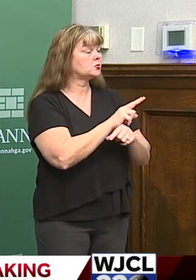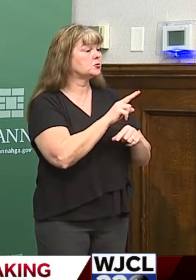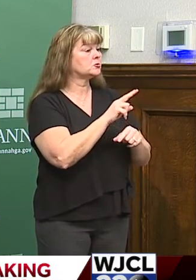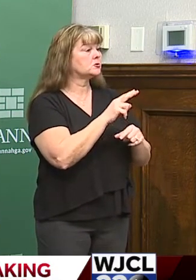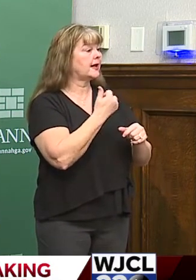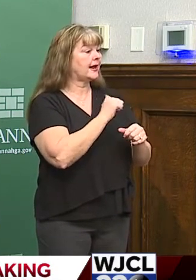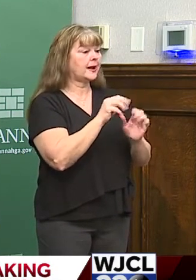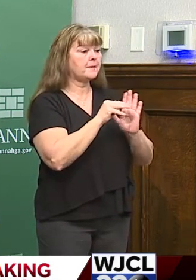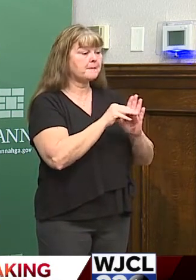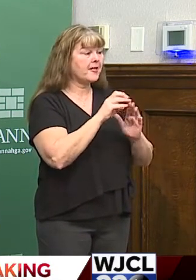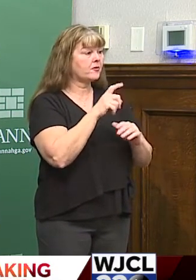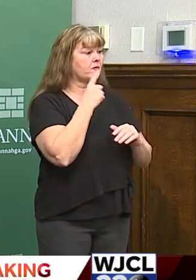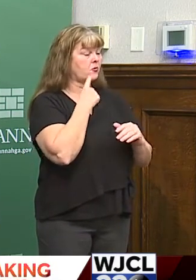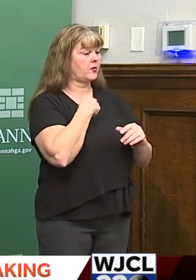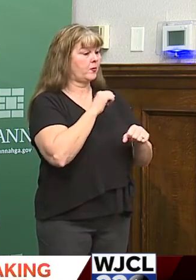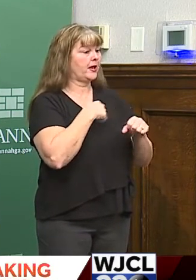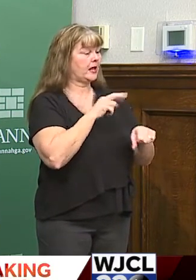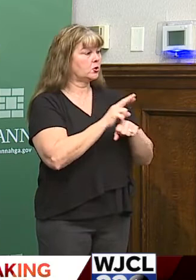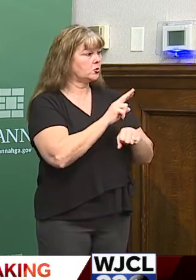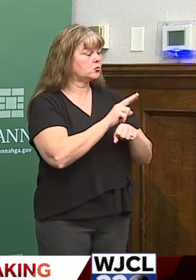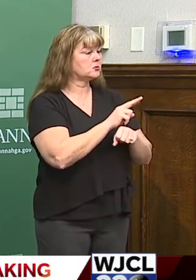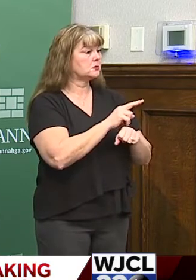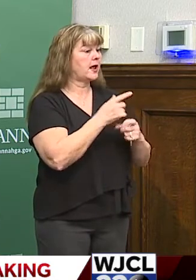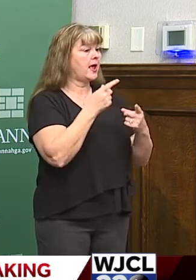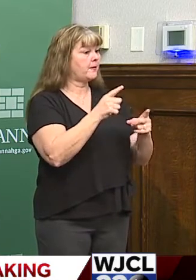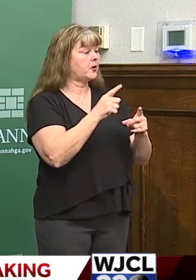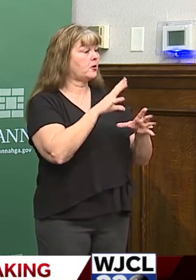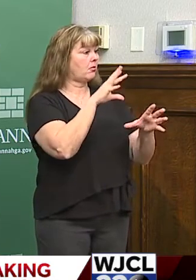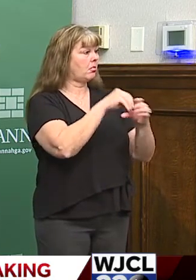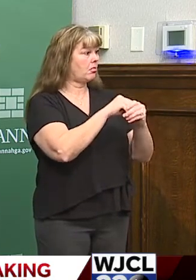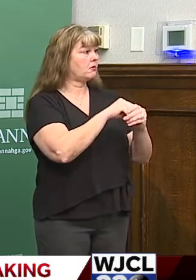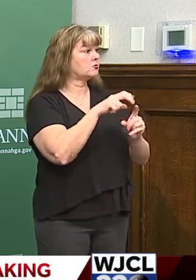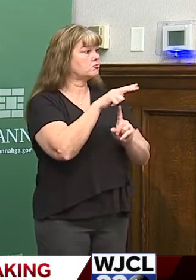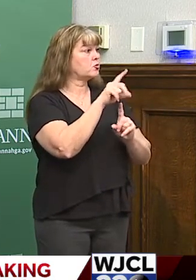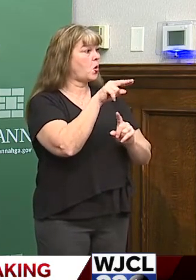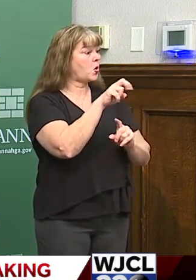WE'RE GOING TO USE WHATEVER METHODS ARE AT OUR DISPOSAL.